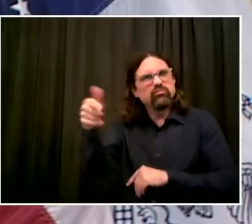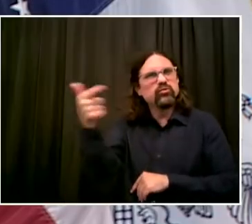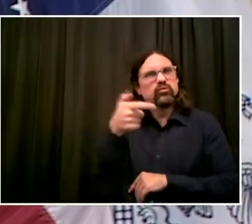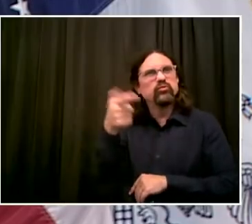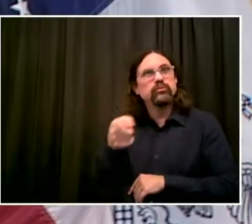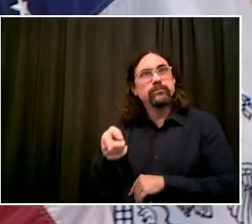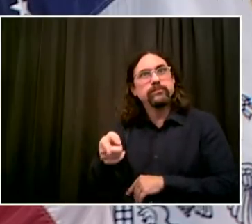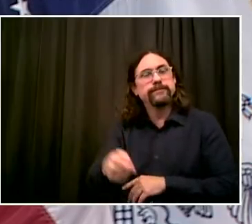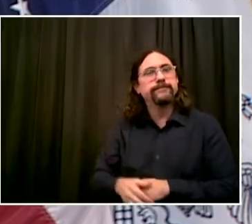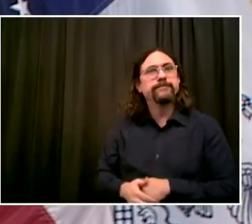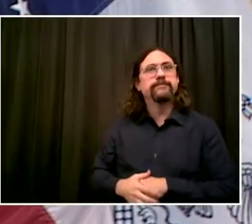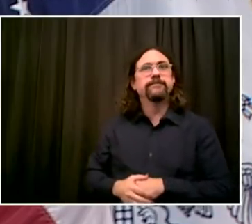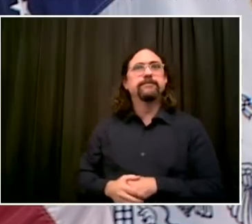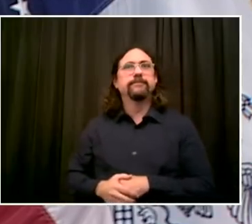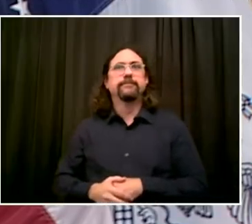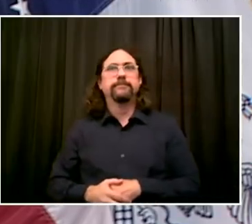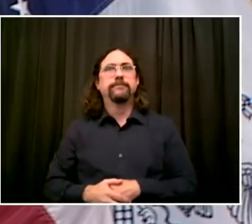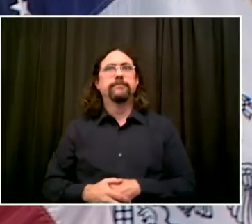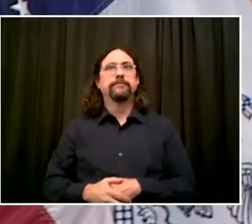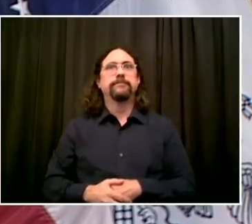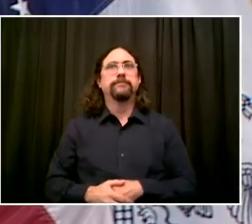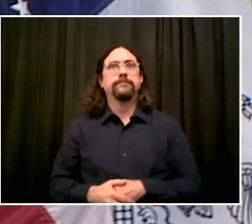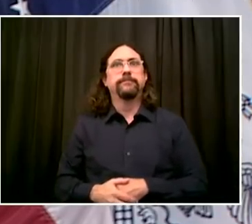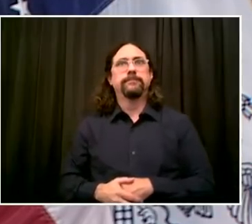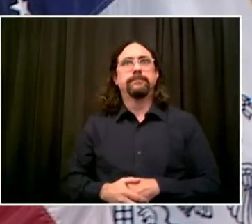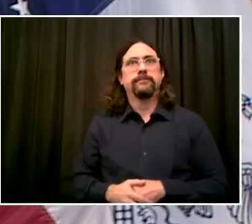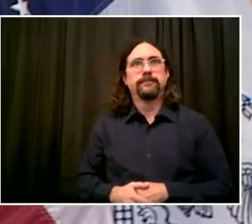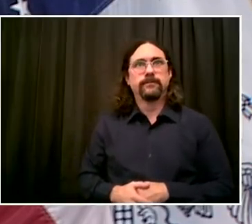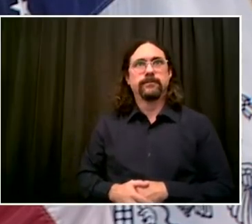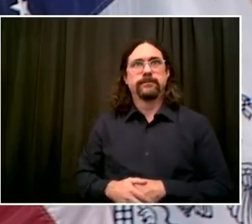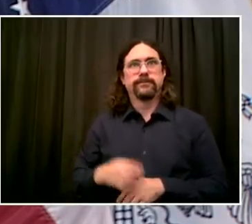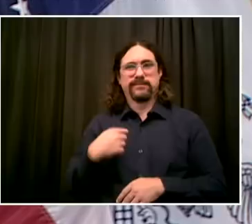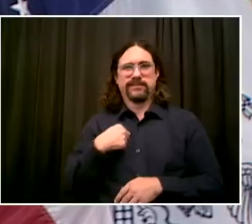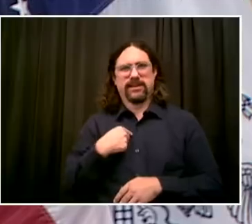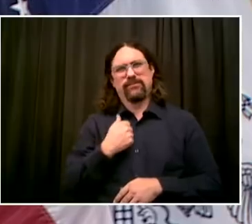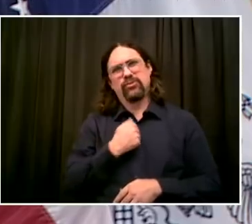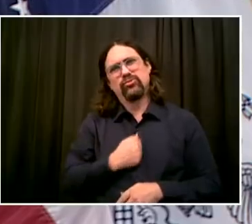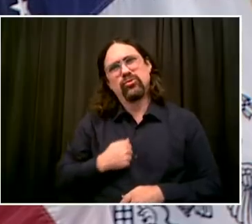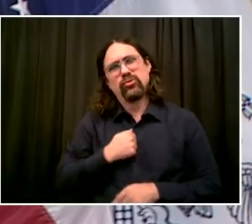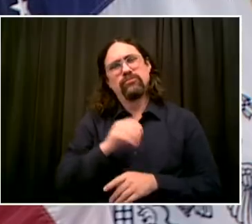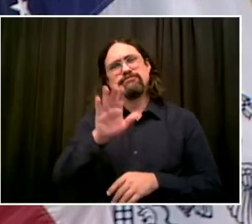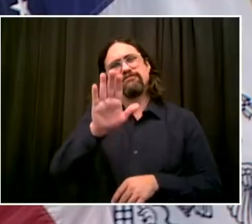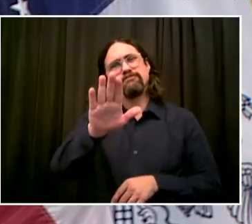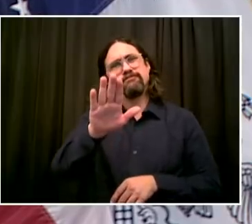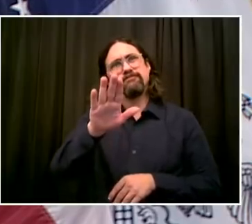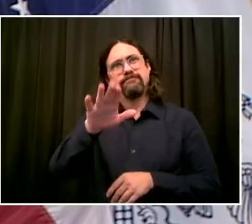AGAIN, I APOLOGIZE.